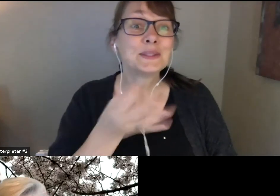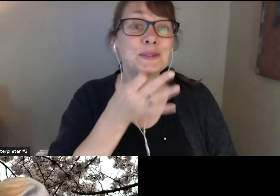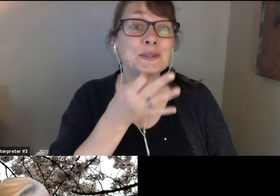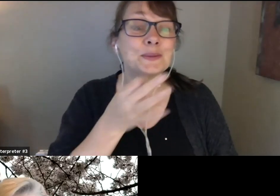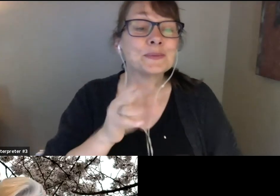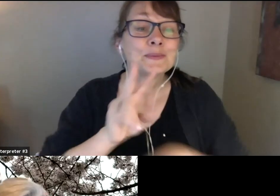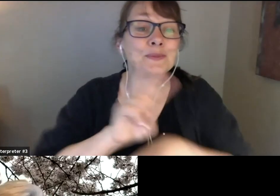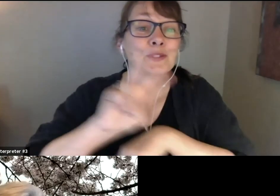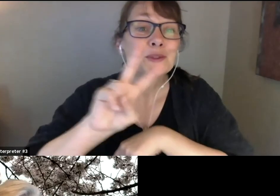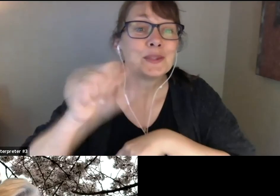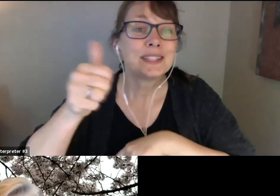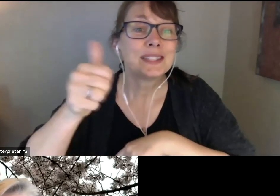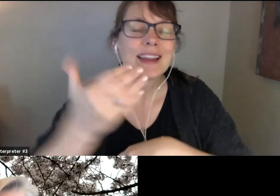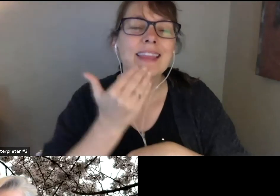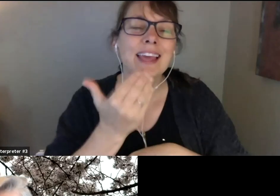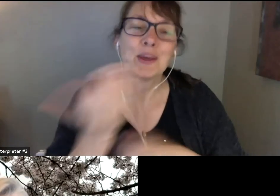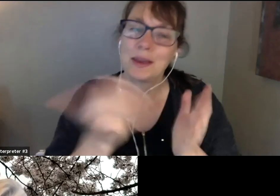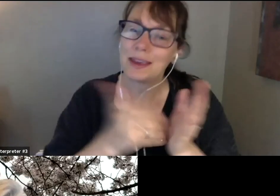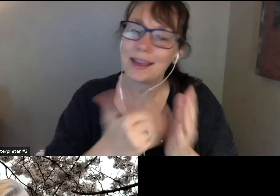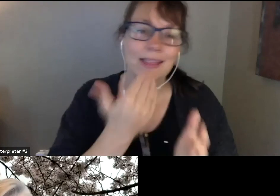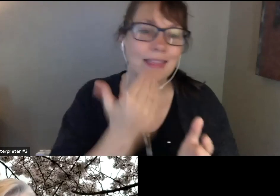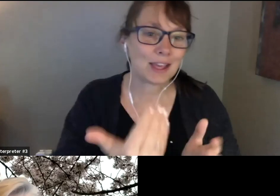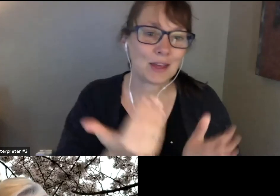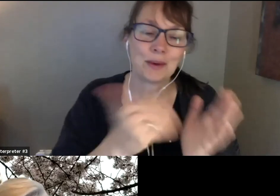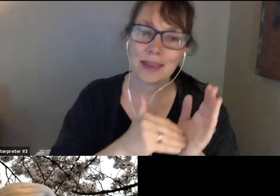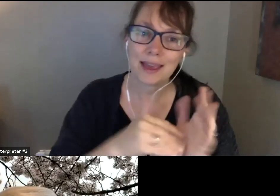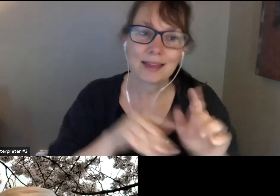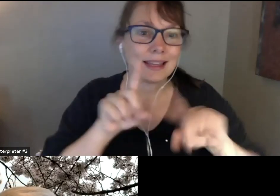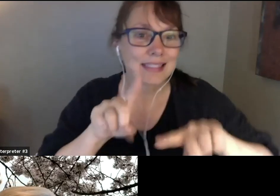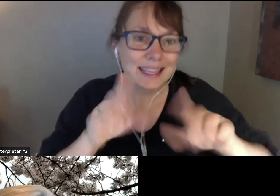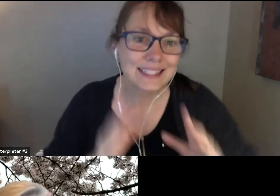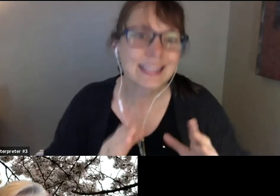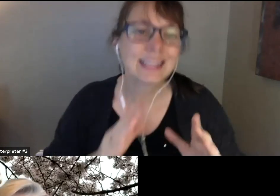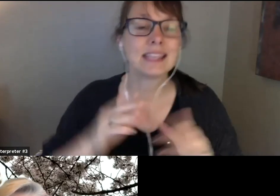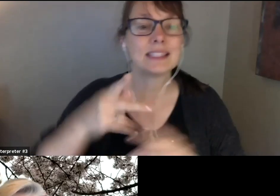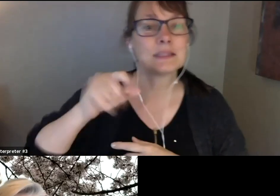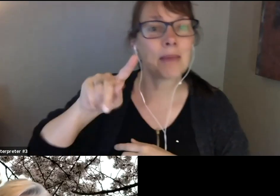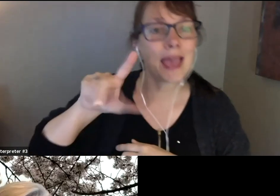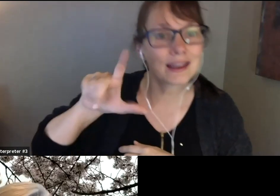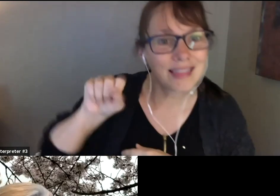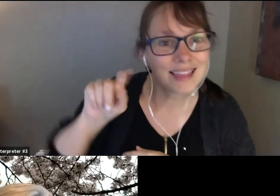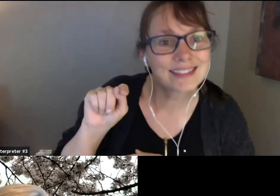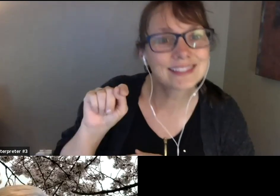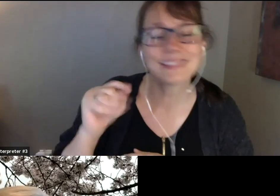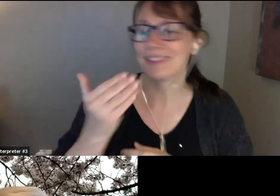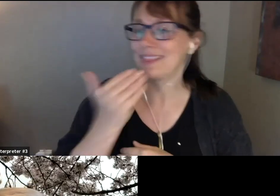Thank you, everyone. Thank you, attendees. Thank you, panelists. Thank you for our closed